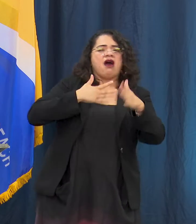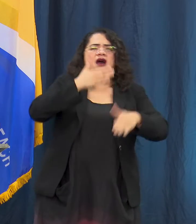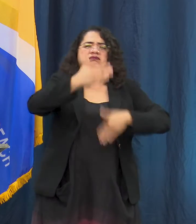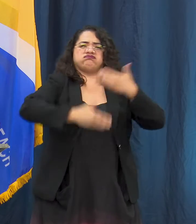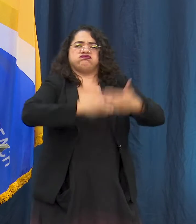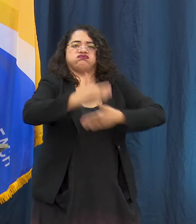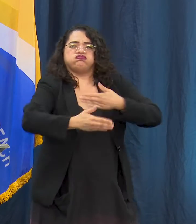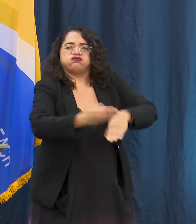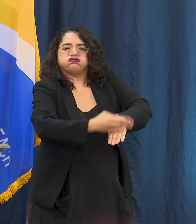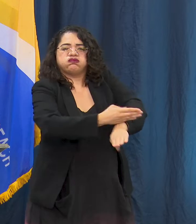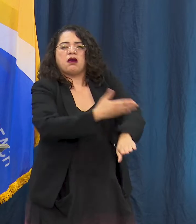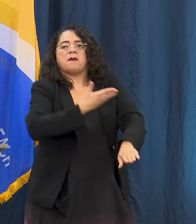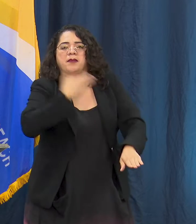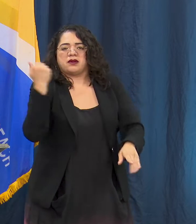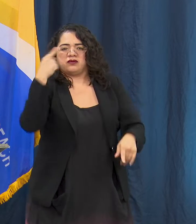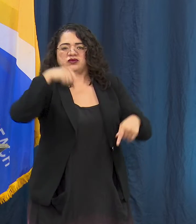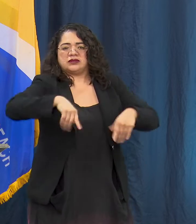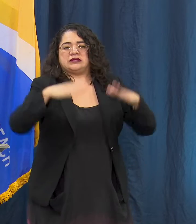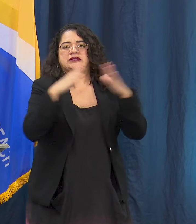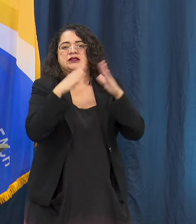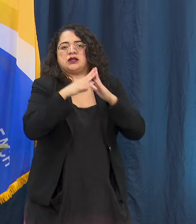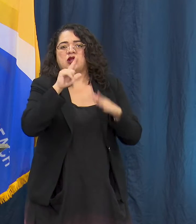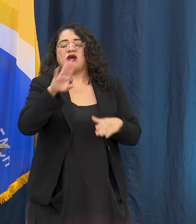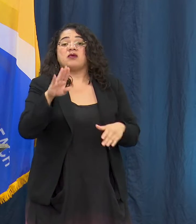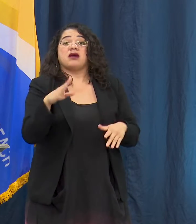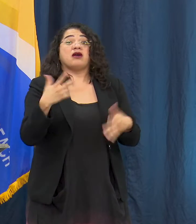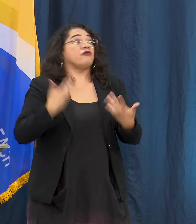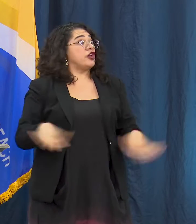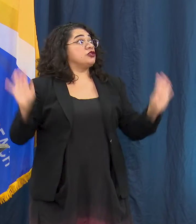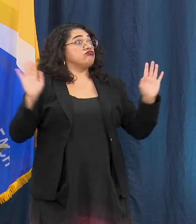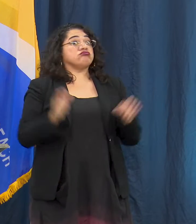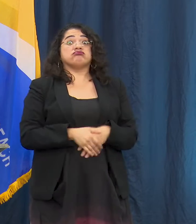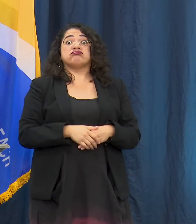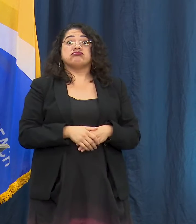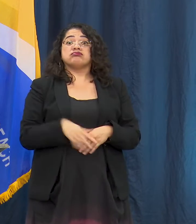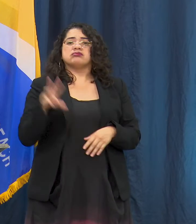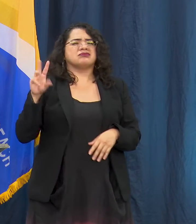We know we have so much more to do. We all have to do it together, it can't be